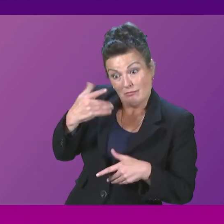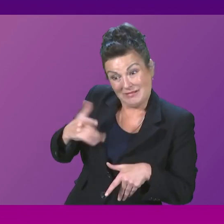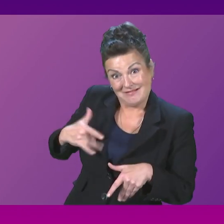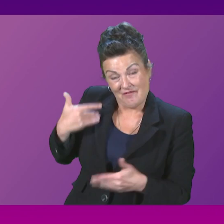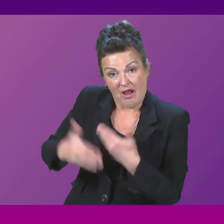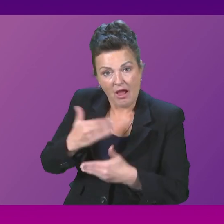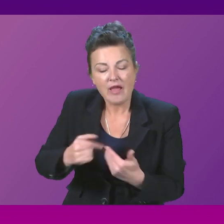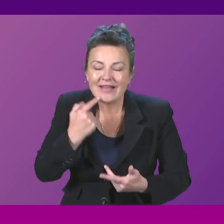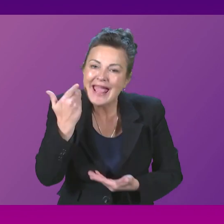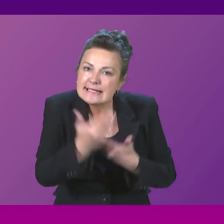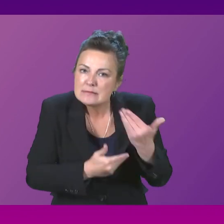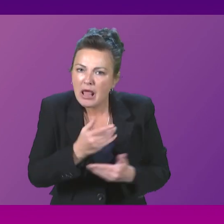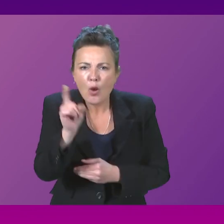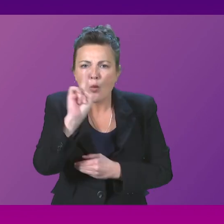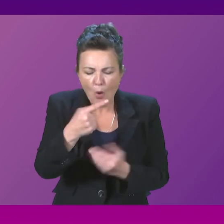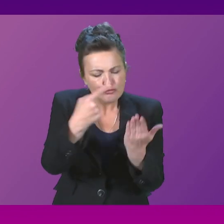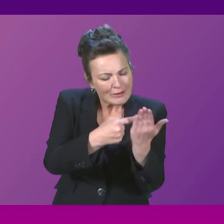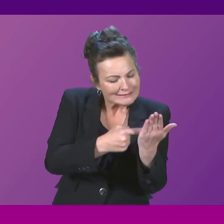the rationale for the eligibility criteria.